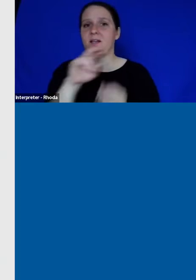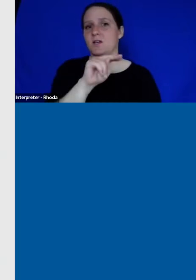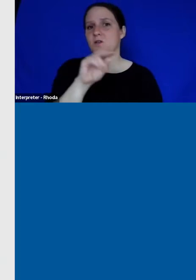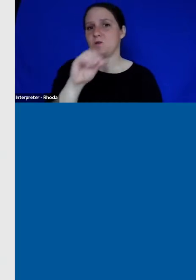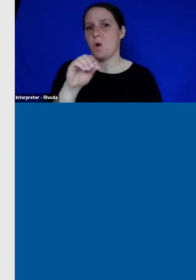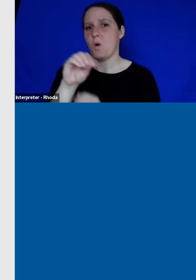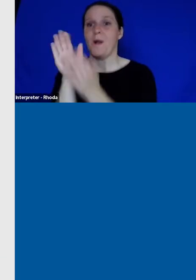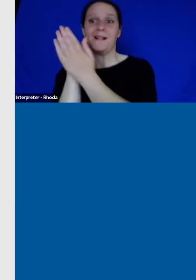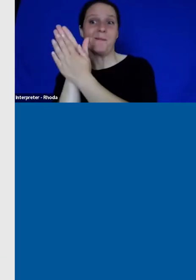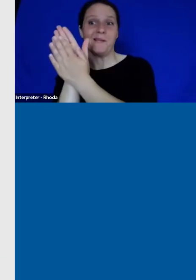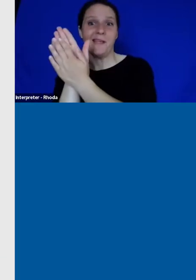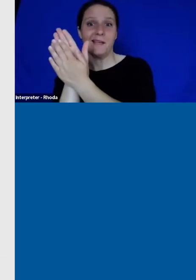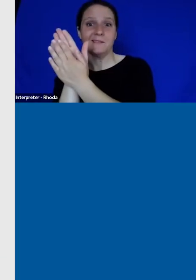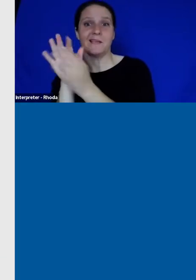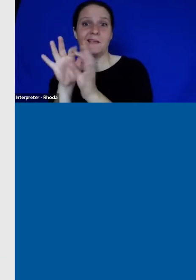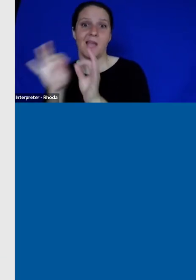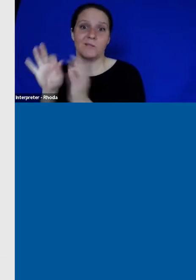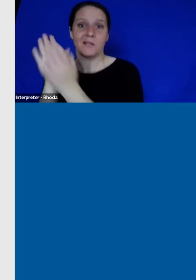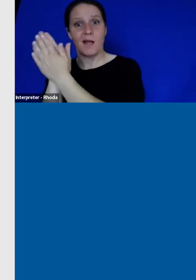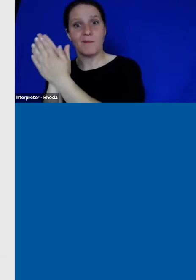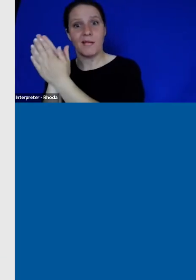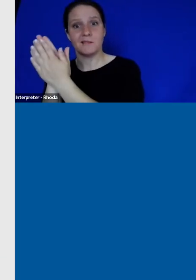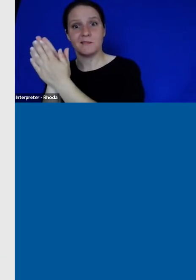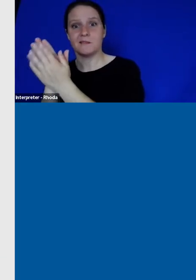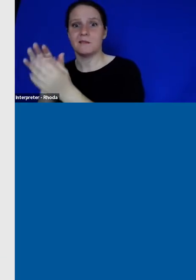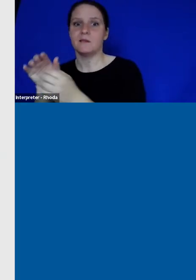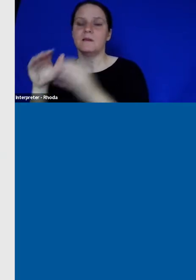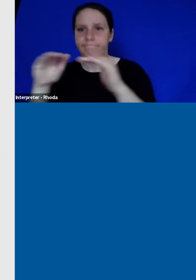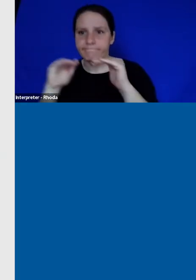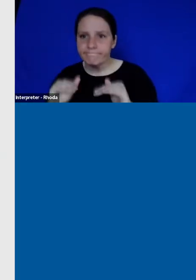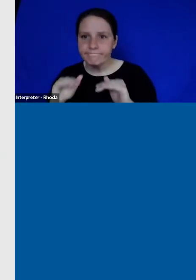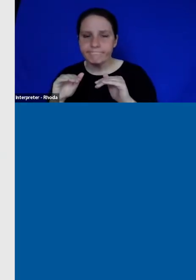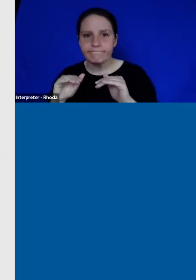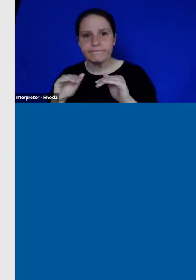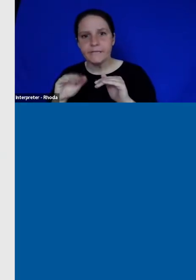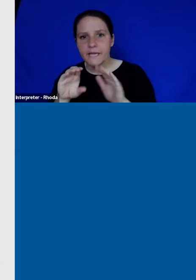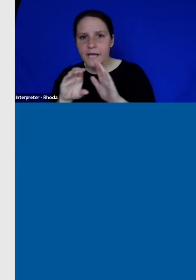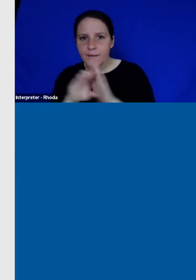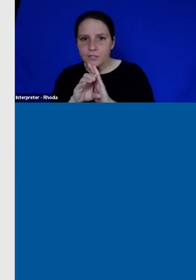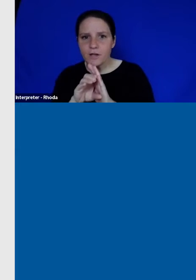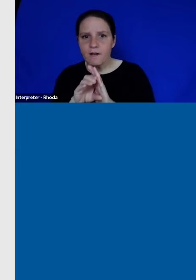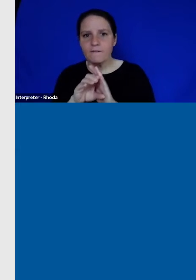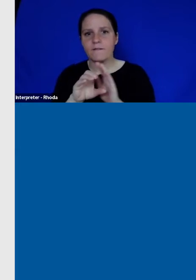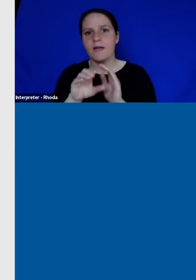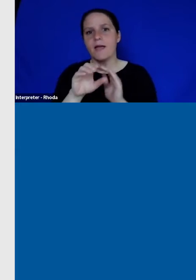"image of access ability with text "and the most generic access graphic ever "hashtag social media,